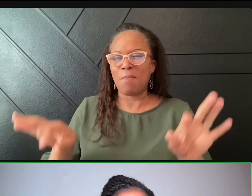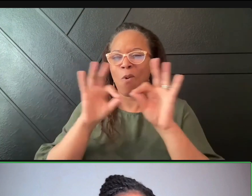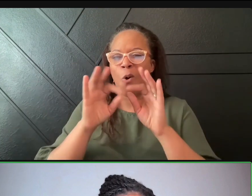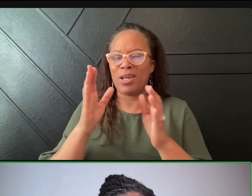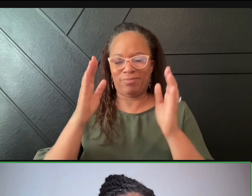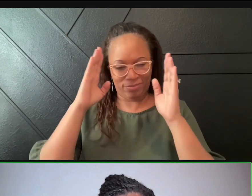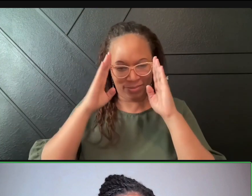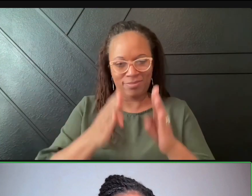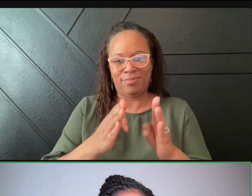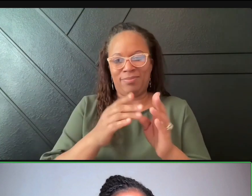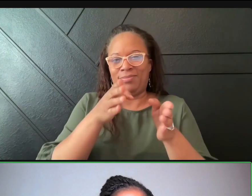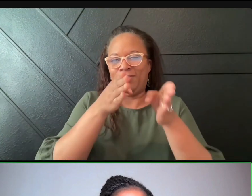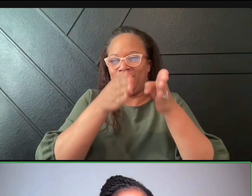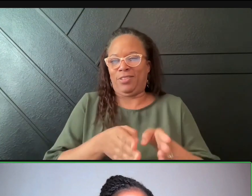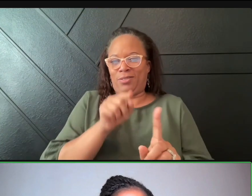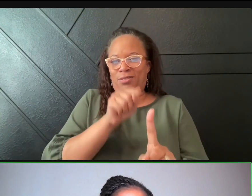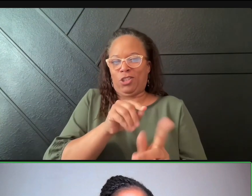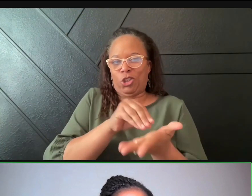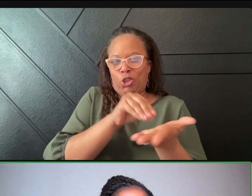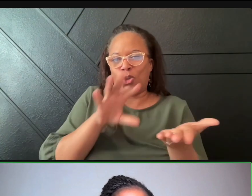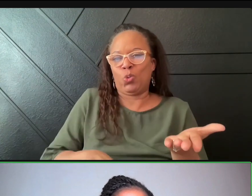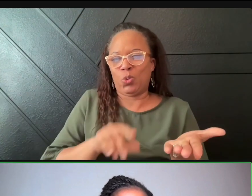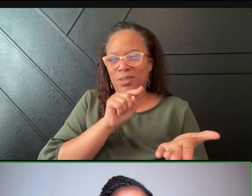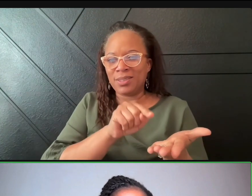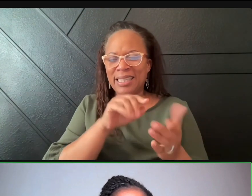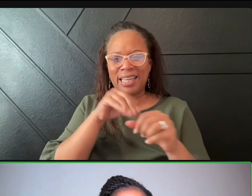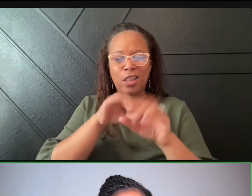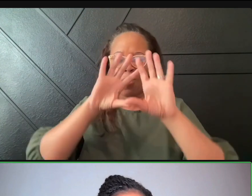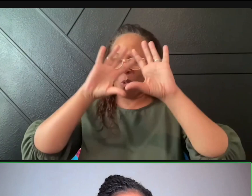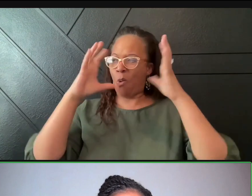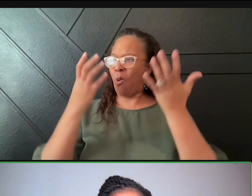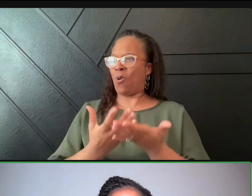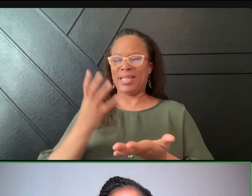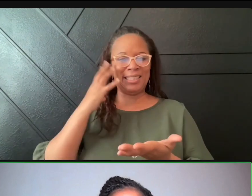As my colleagues have mentioned, it is key to focus on the individual.